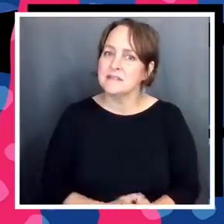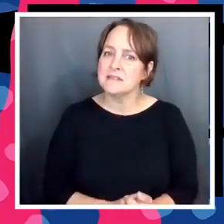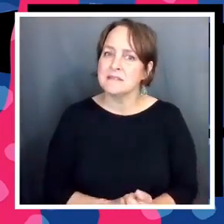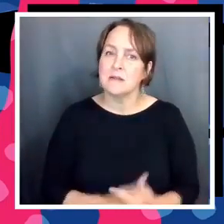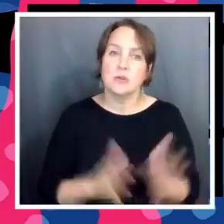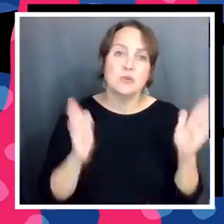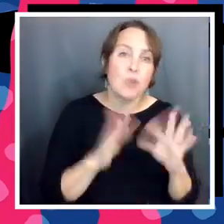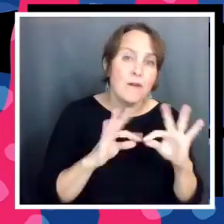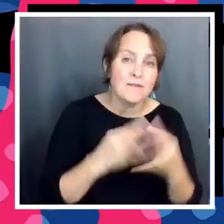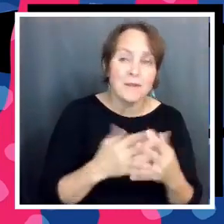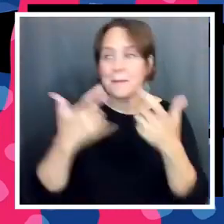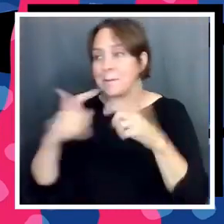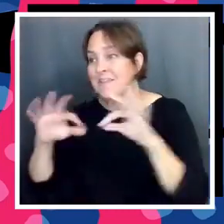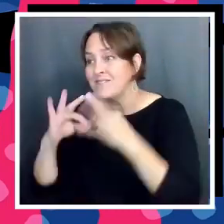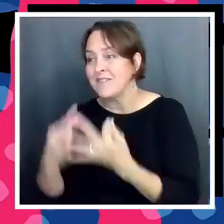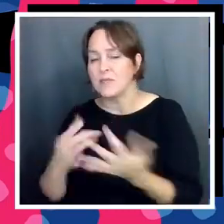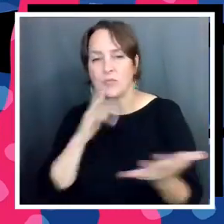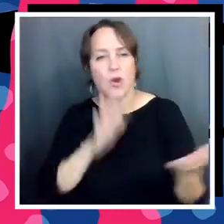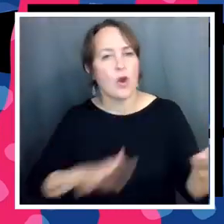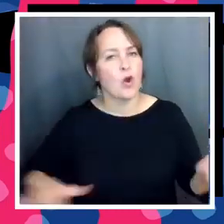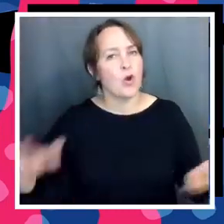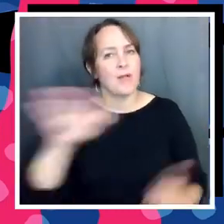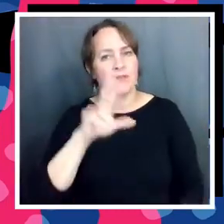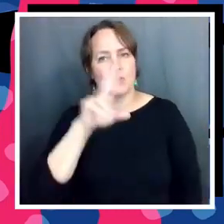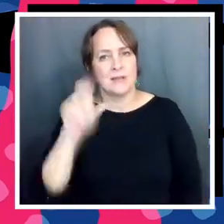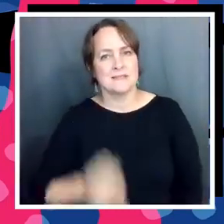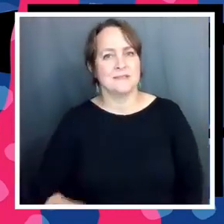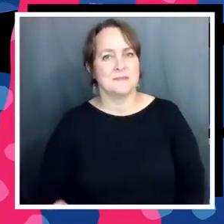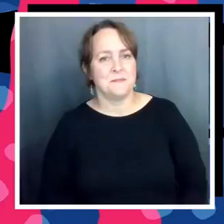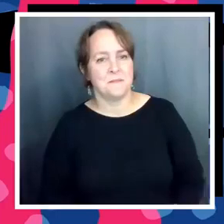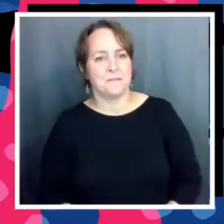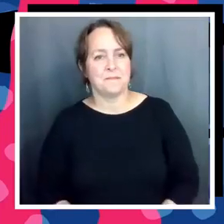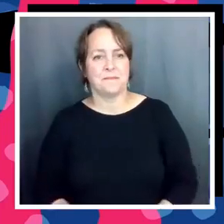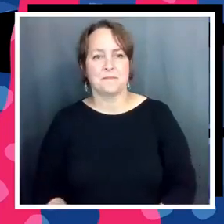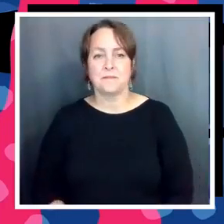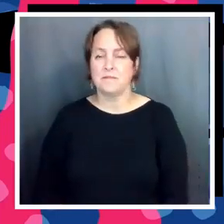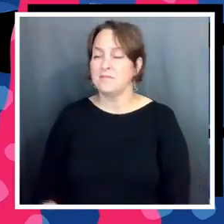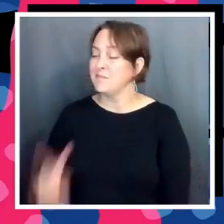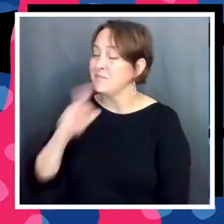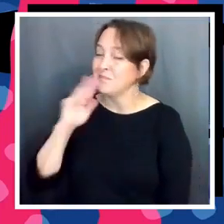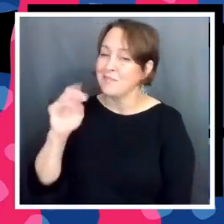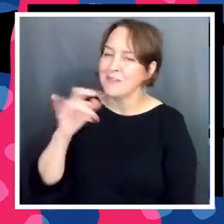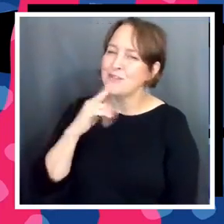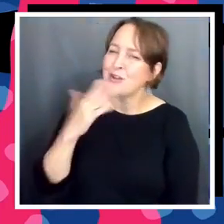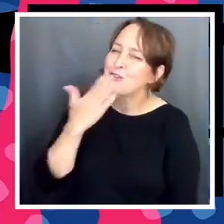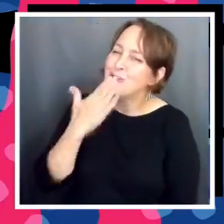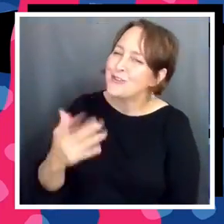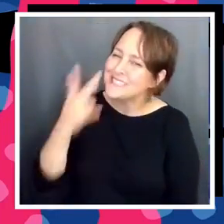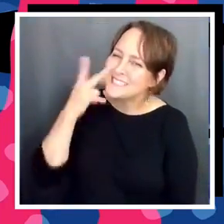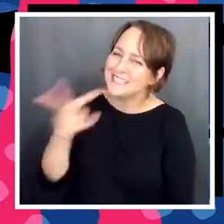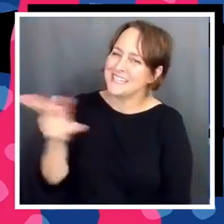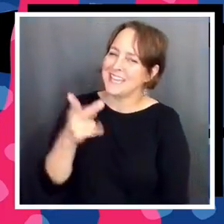SHE IS SEVEN. THIS ONE HAS GONE AND GROWN UP AND SHE'S TECHNICALLY AN ADULT. 19 YEARS OLD. NO $300 PER MONTH FOR HER. IT'S ALL RIGHT, IT'S WORTH IT.